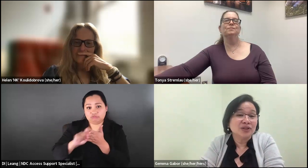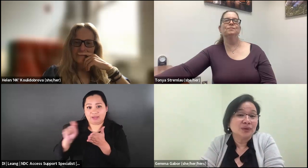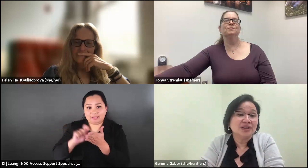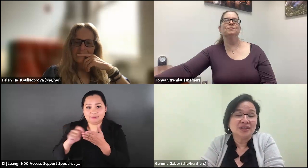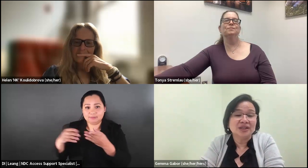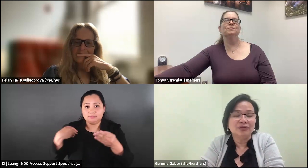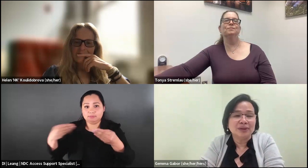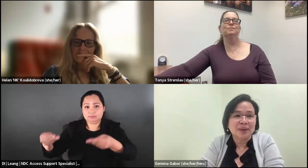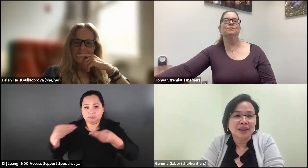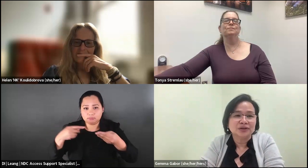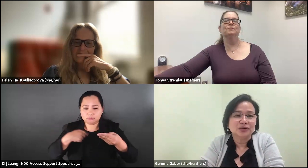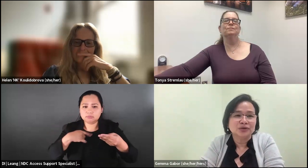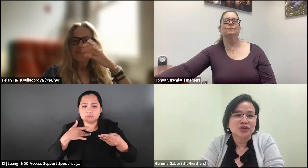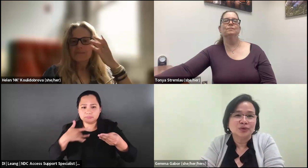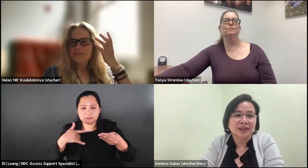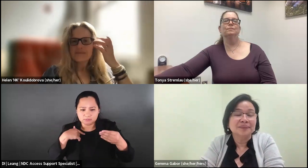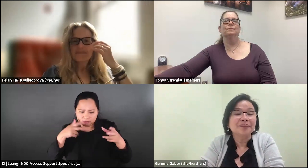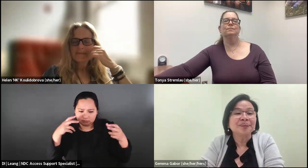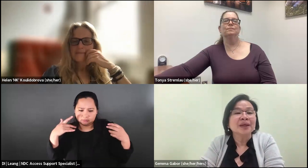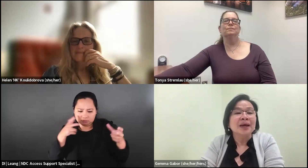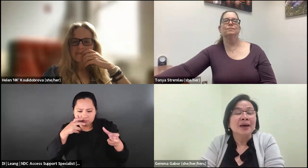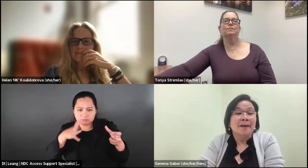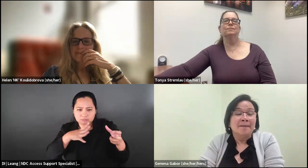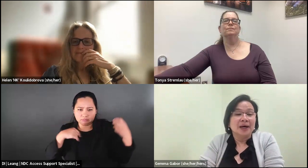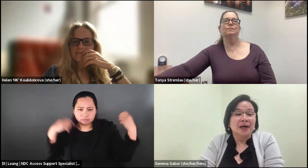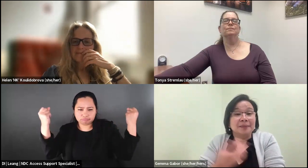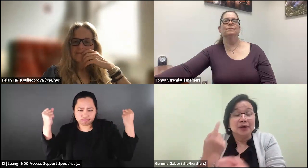eventually just give a feedback to the student.